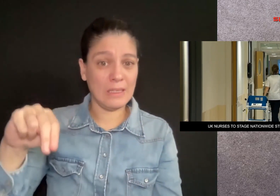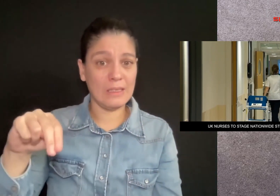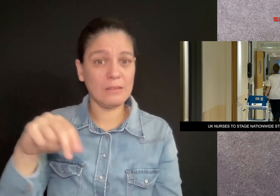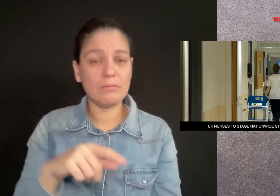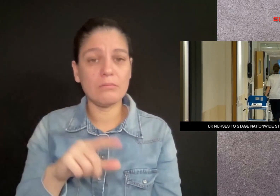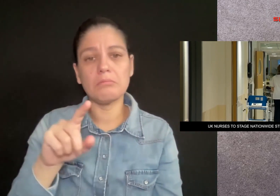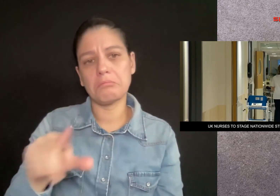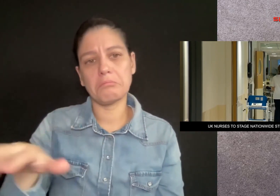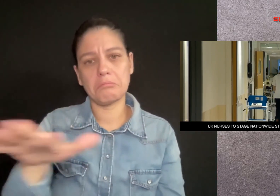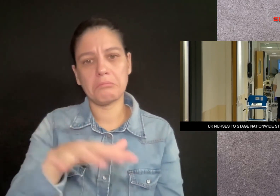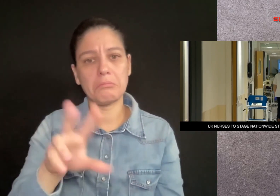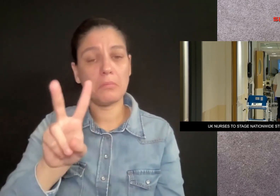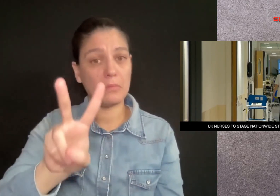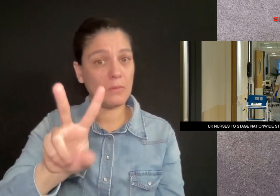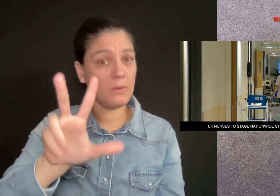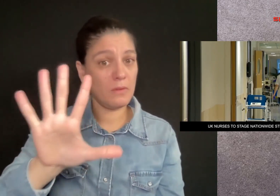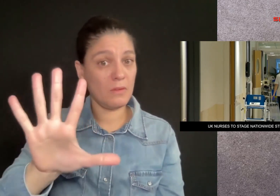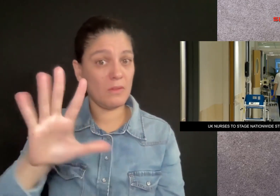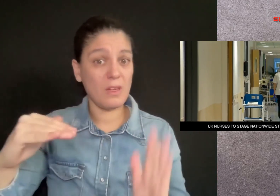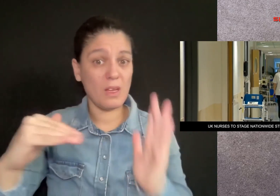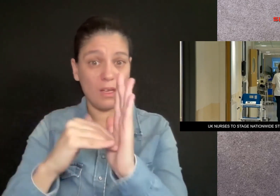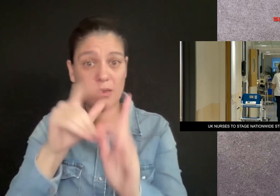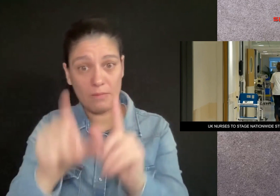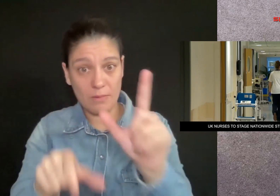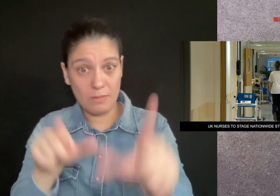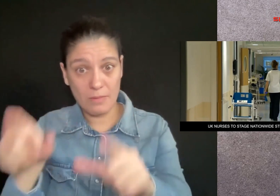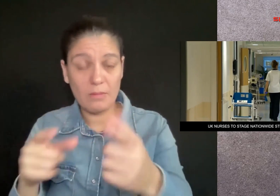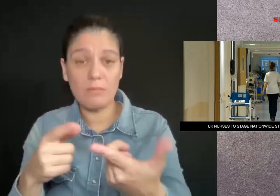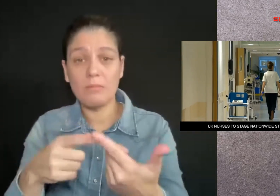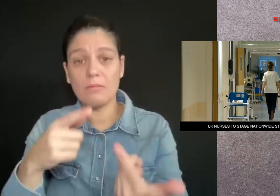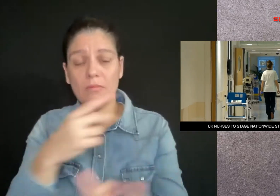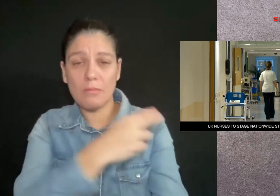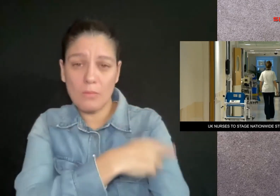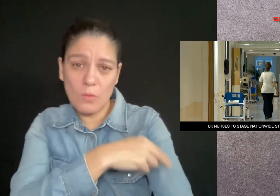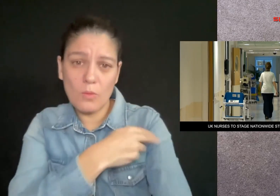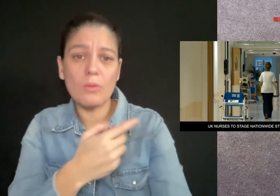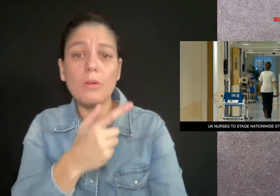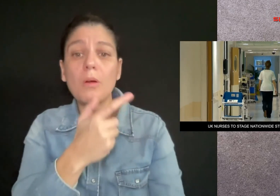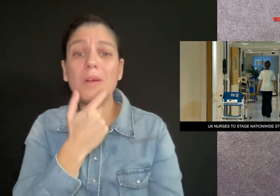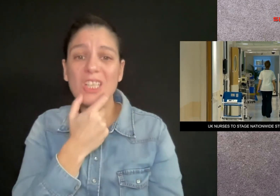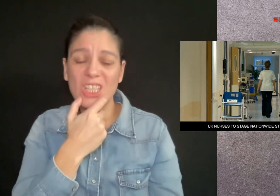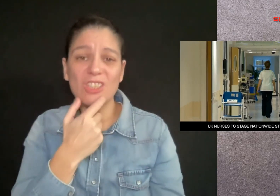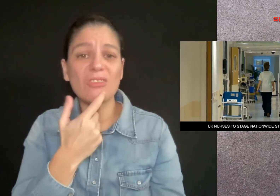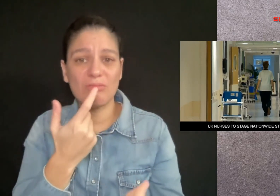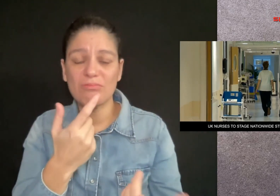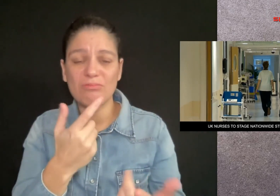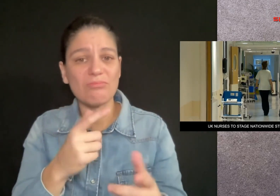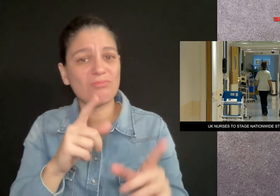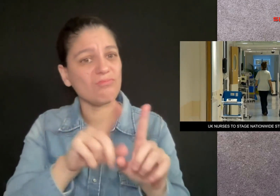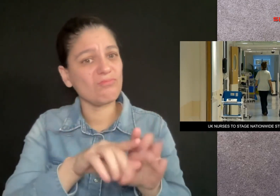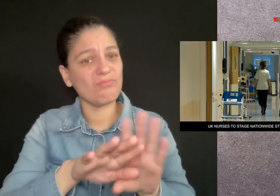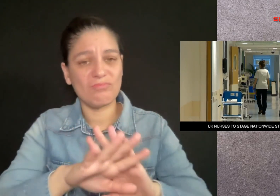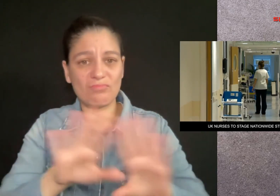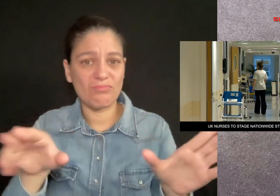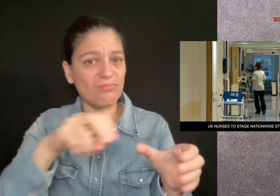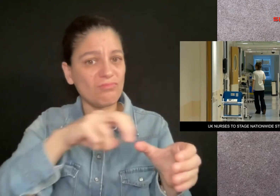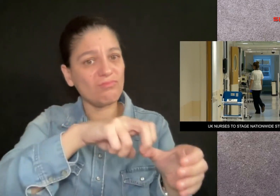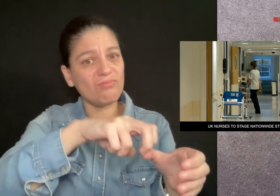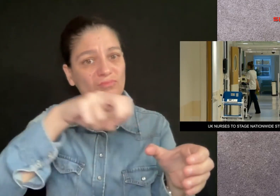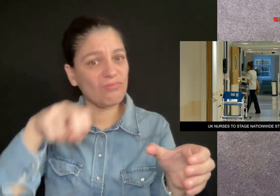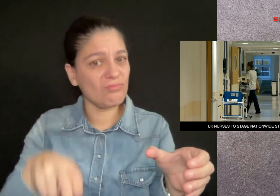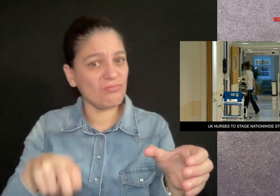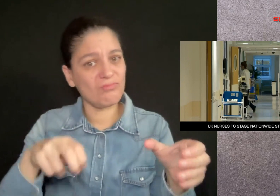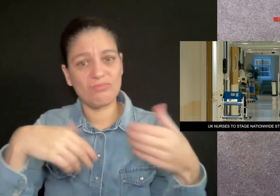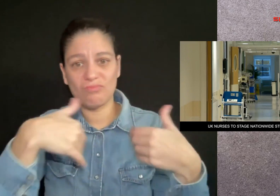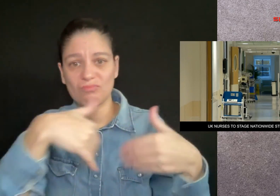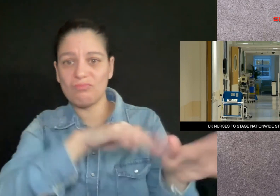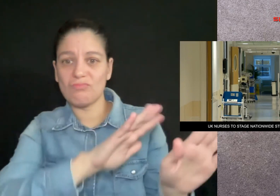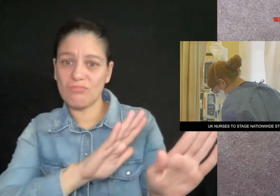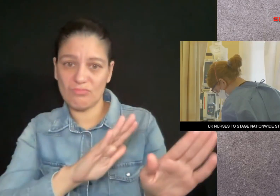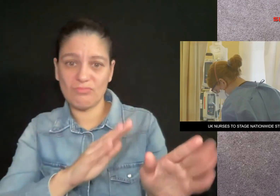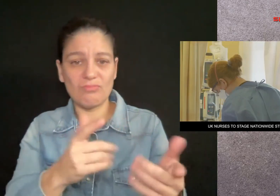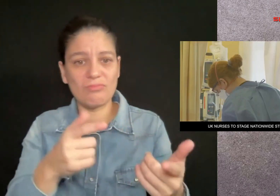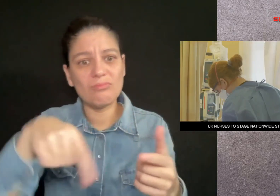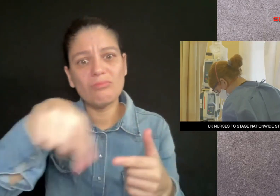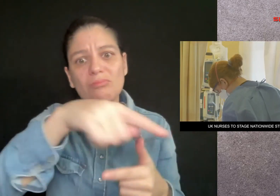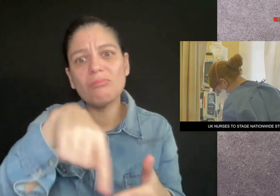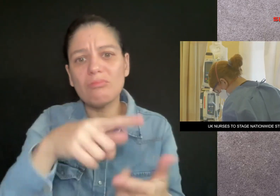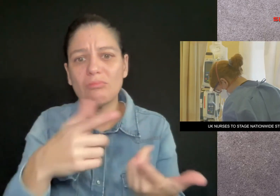according to the Royal College of nurses (RCN) 25,000 nursing staff in the UK left the nursing